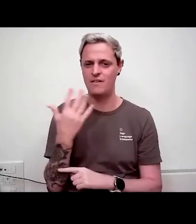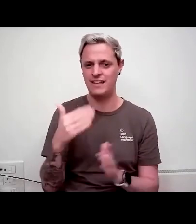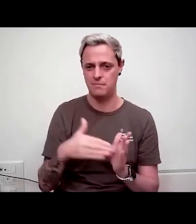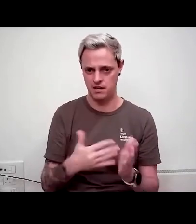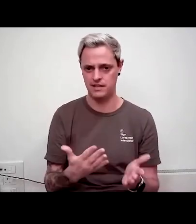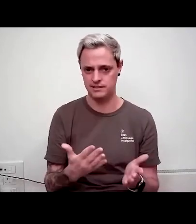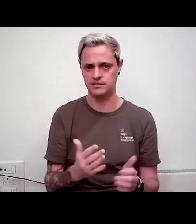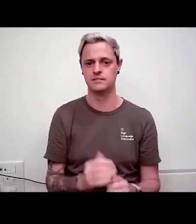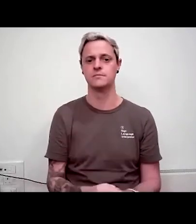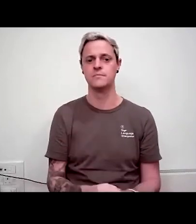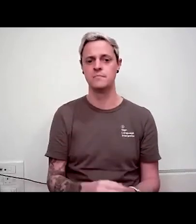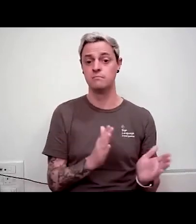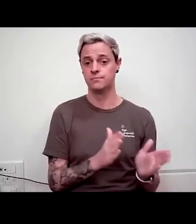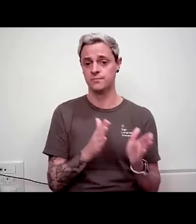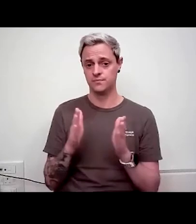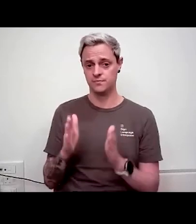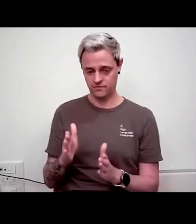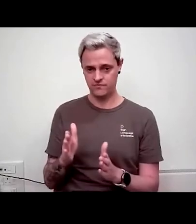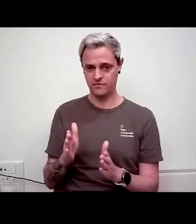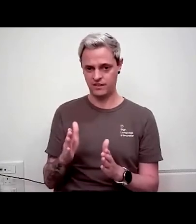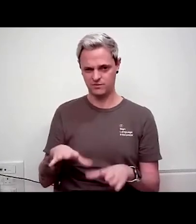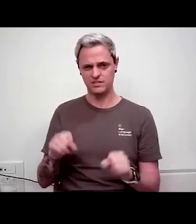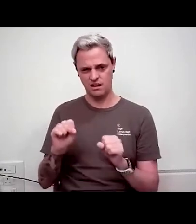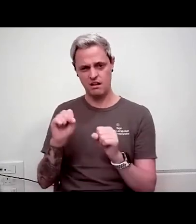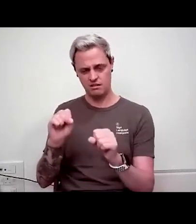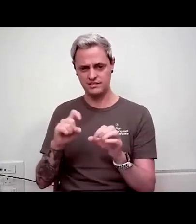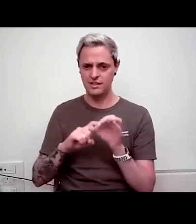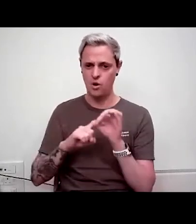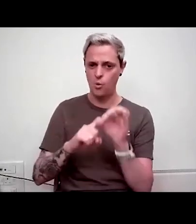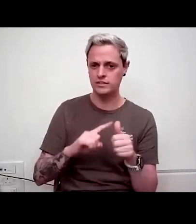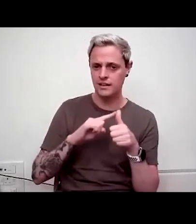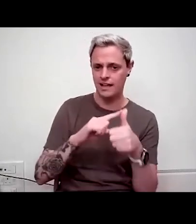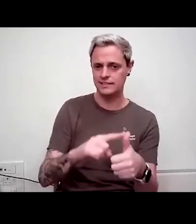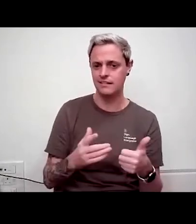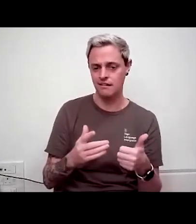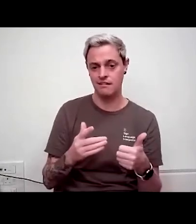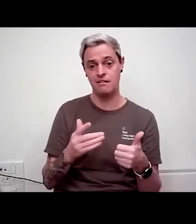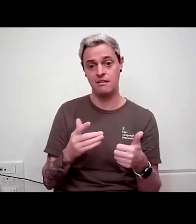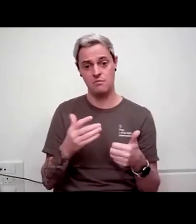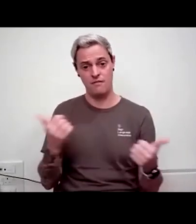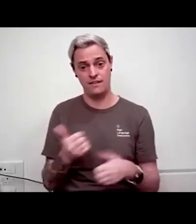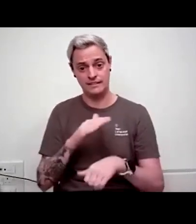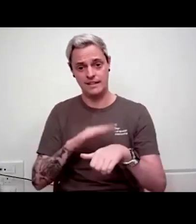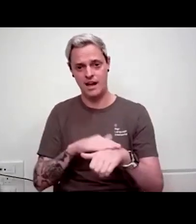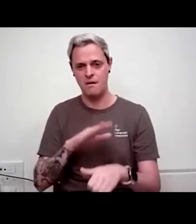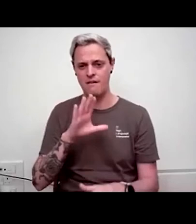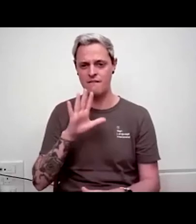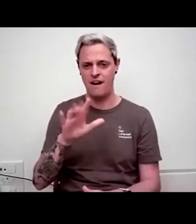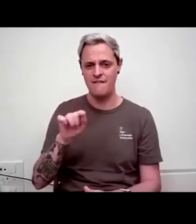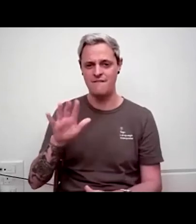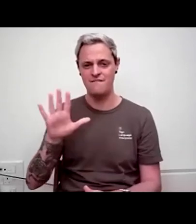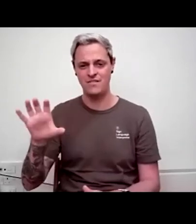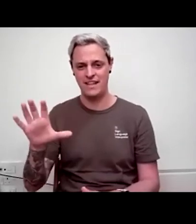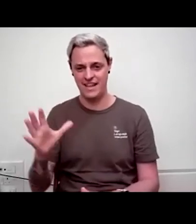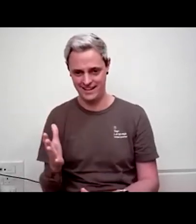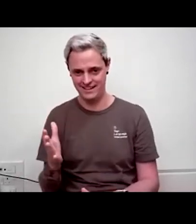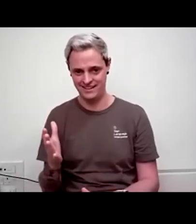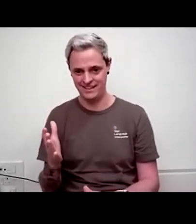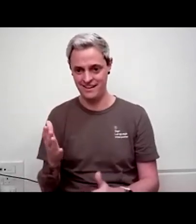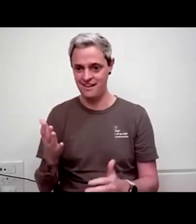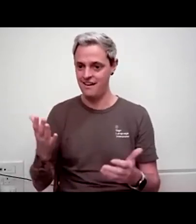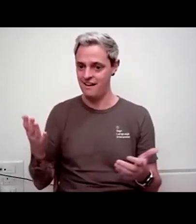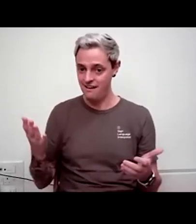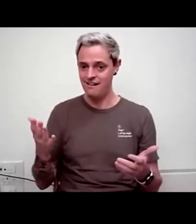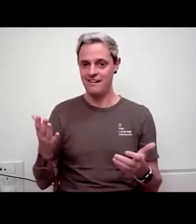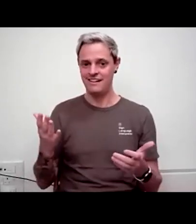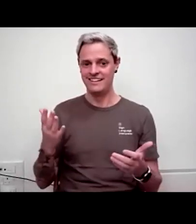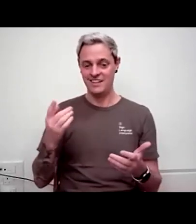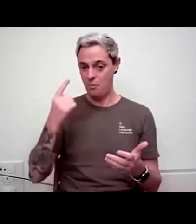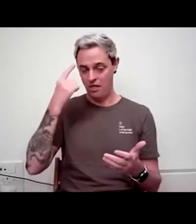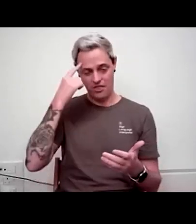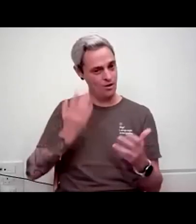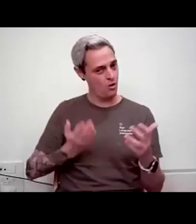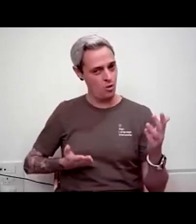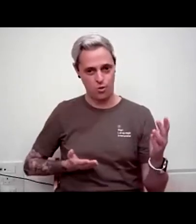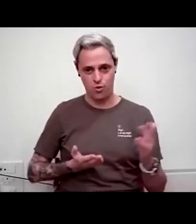And then we'll go into a Q&A and we aim to finish at 5:15 and it's, I realise it's going to be very unlikely that we will get through all of your questions,